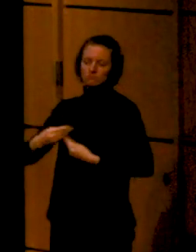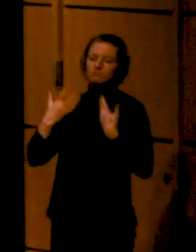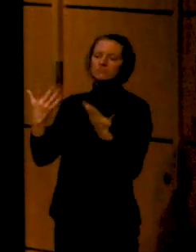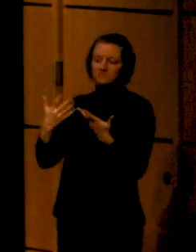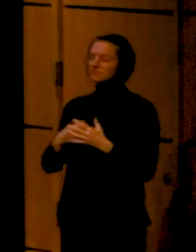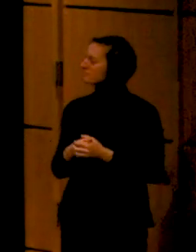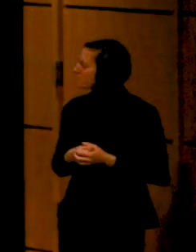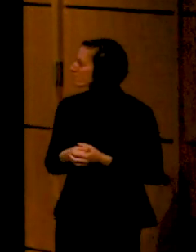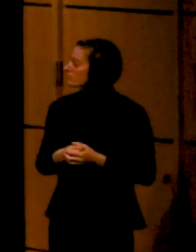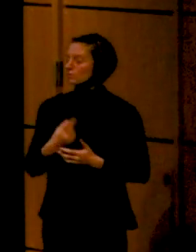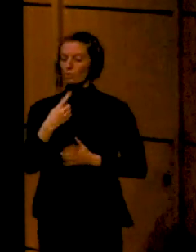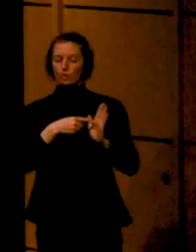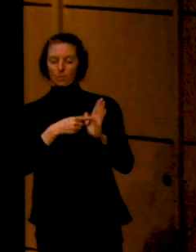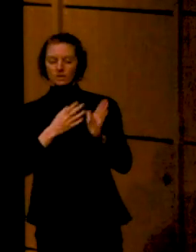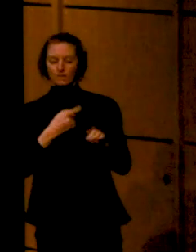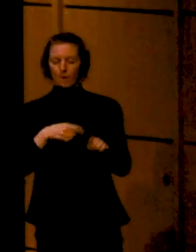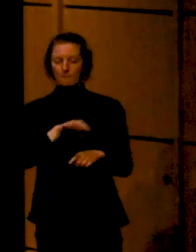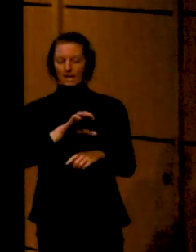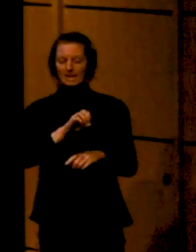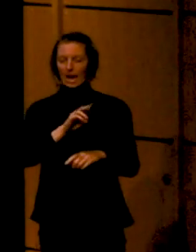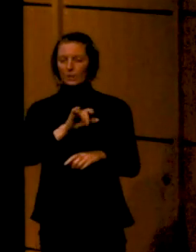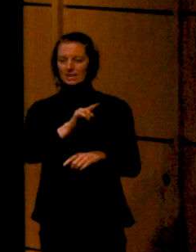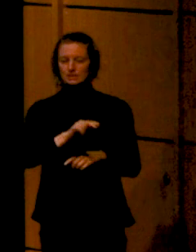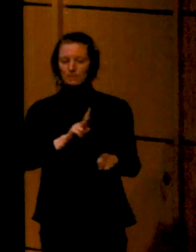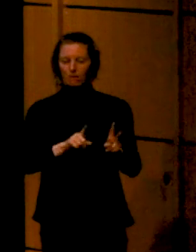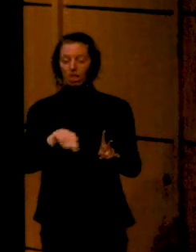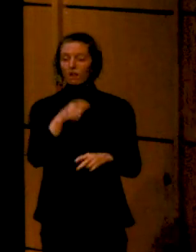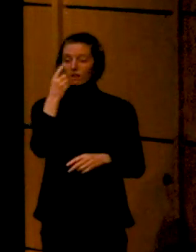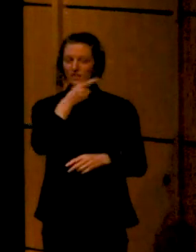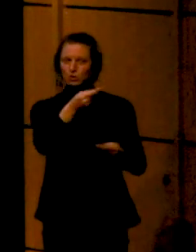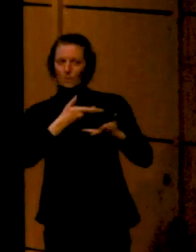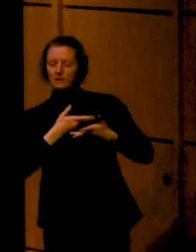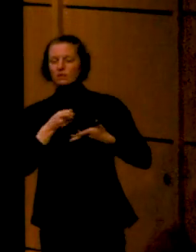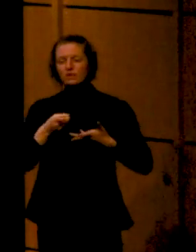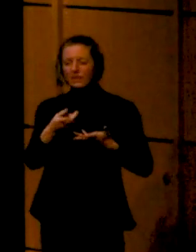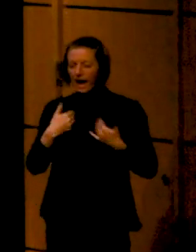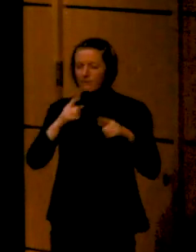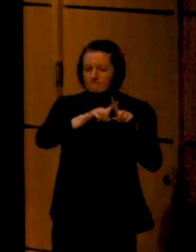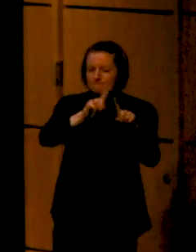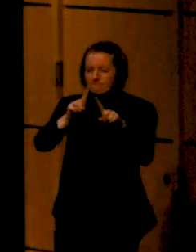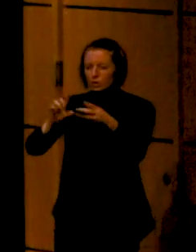Cowliz people that even their elders don't agree on the stories about Mount St. Helens.